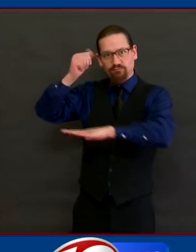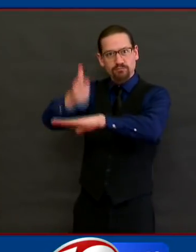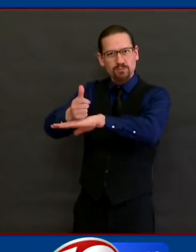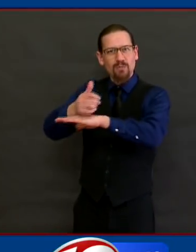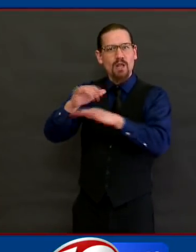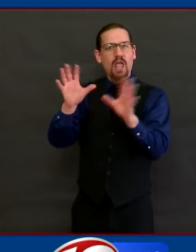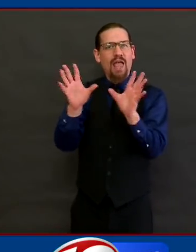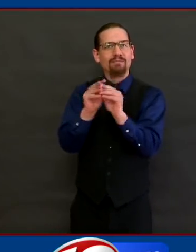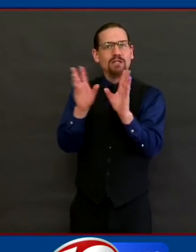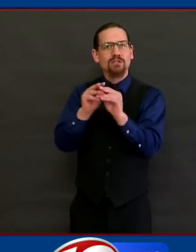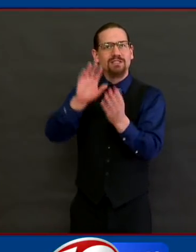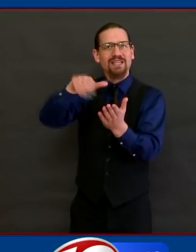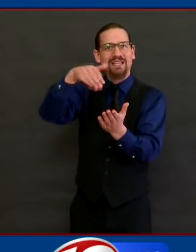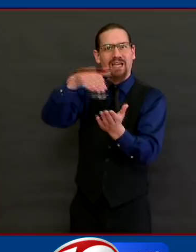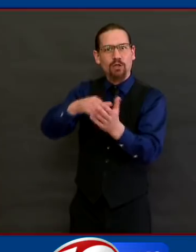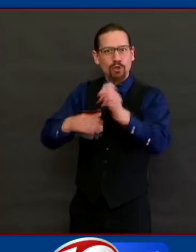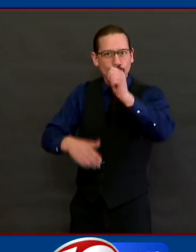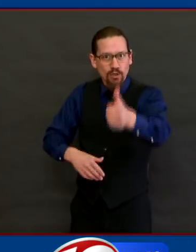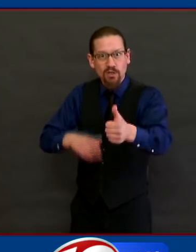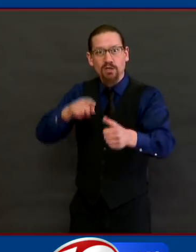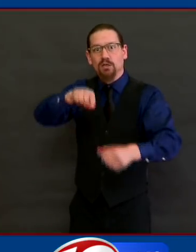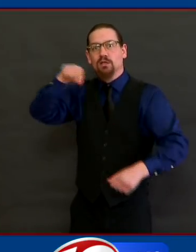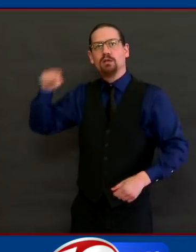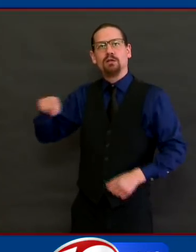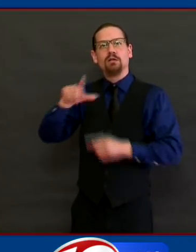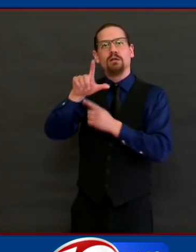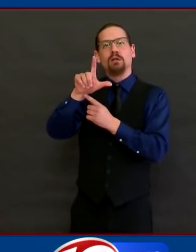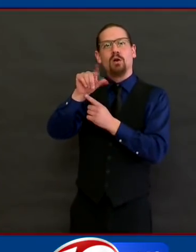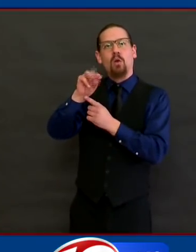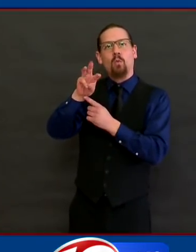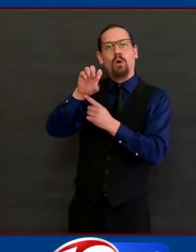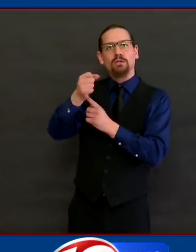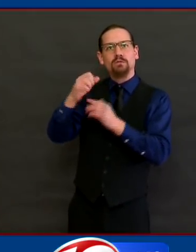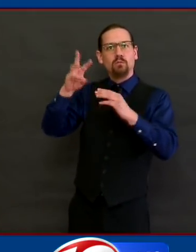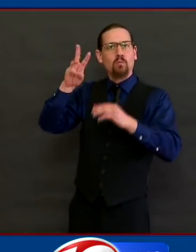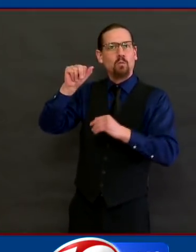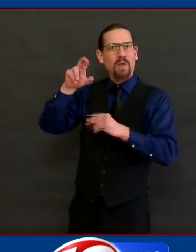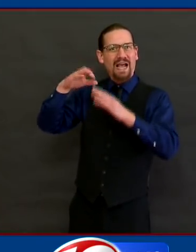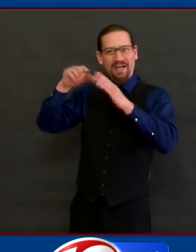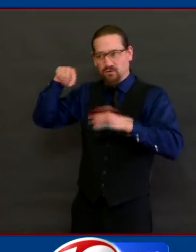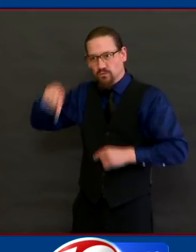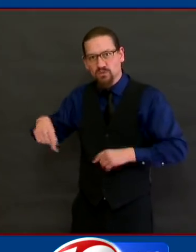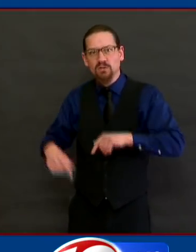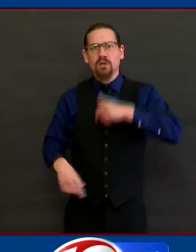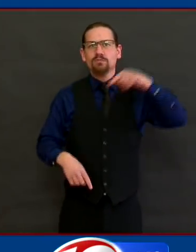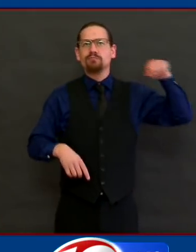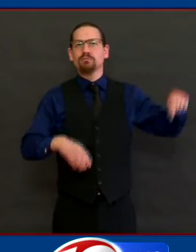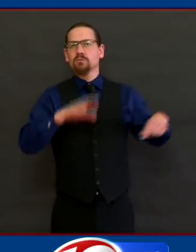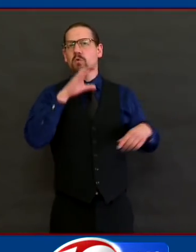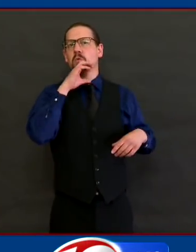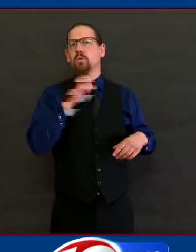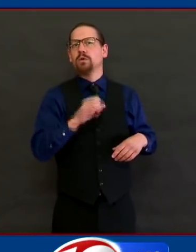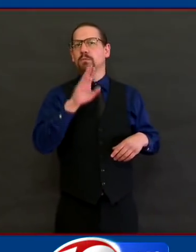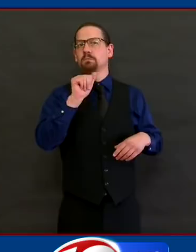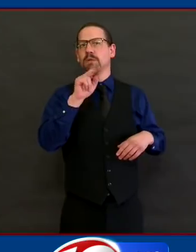IT WILL BE VERY DIFFICULT, PROBABLY THE HOSPITAL ADMINISTRATORS ARE GETTING A LITTLE NERVOUS, BECAUSE THEY WILL HAVE TO EXECUTE THEIR THIRD